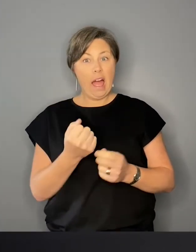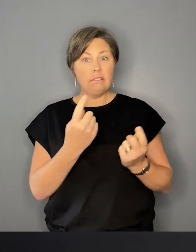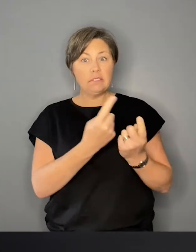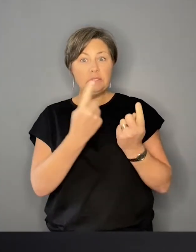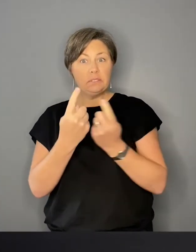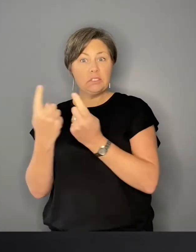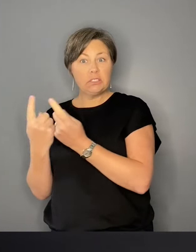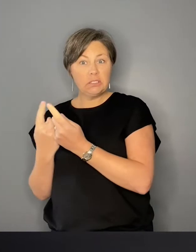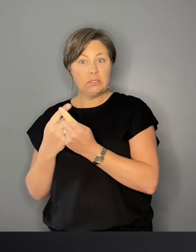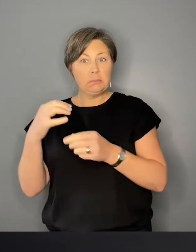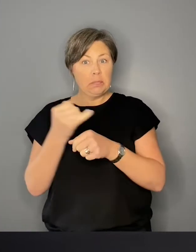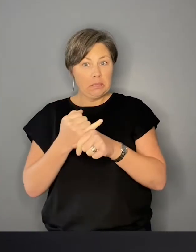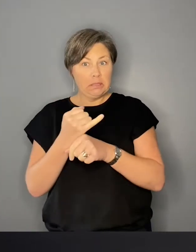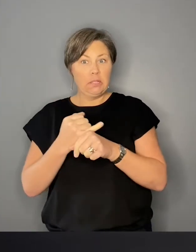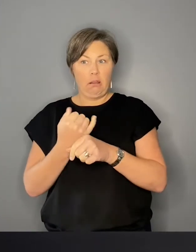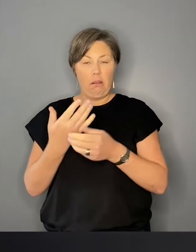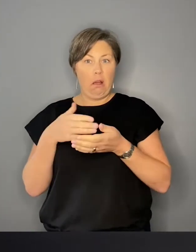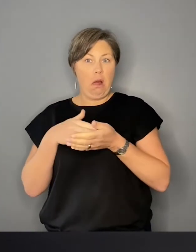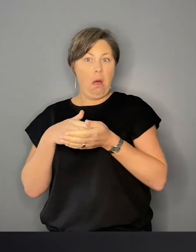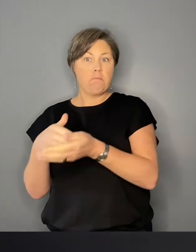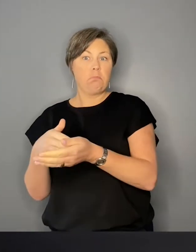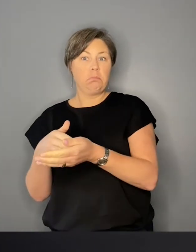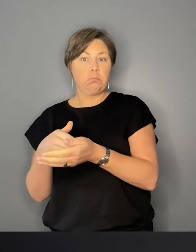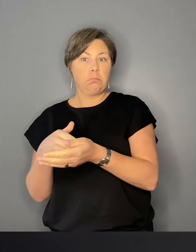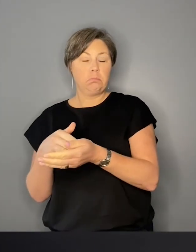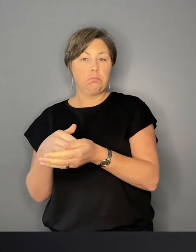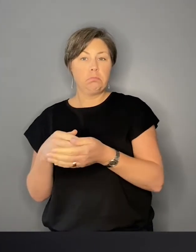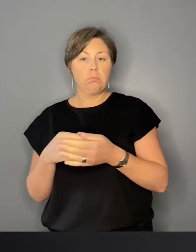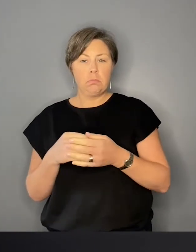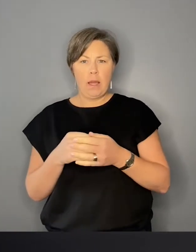there have been several frontline drugs that have shown to be effective in helping those with critical illness.